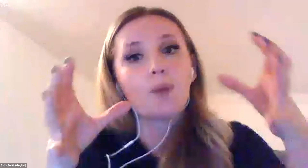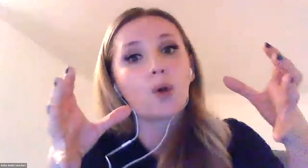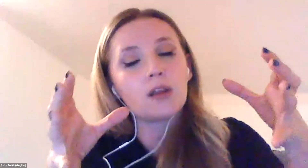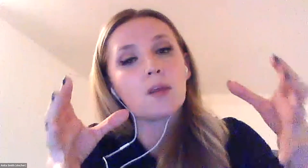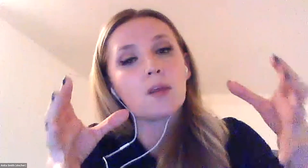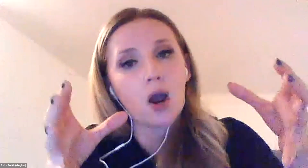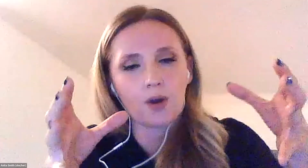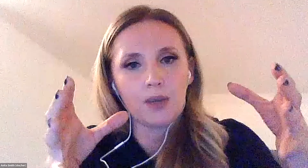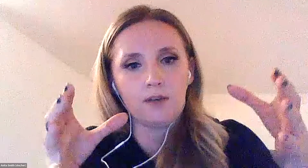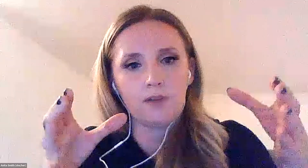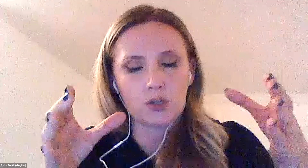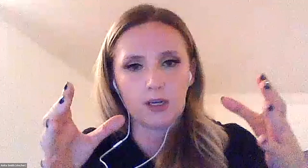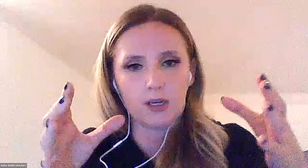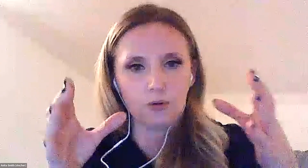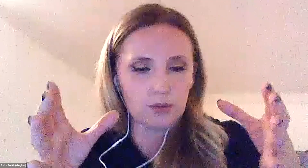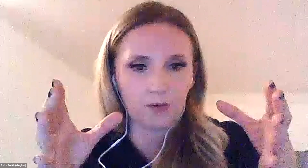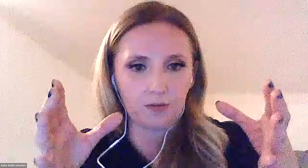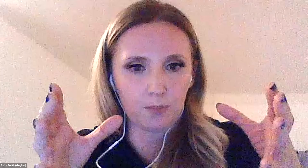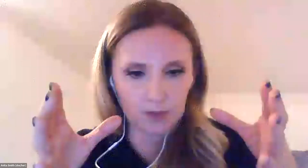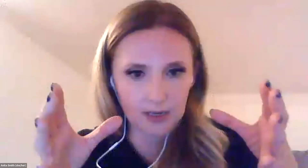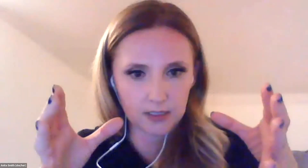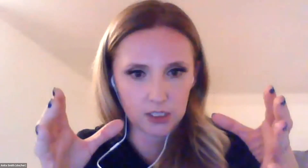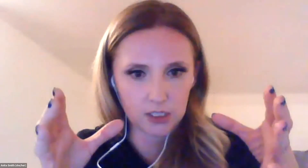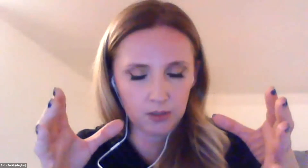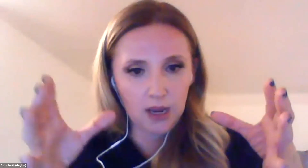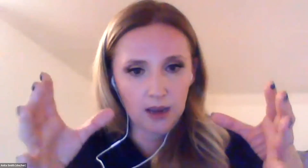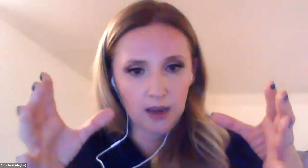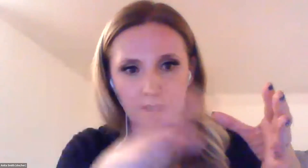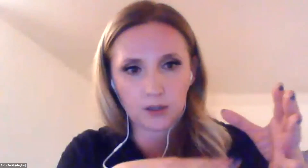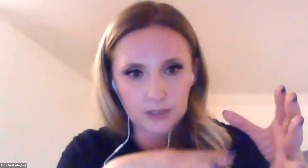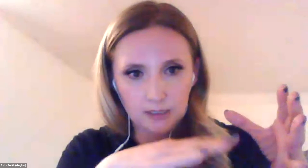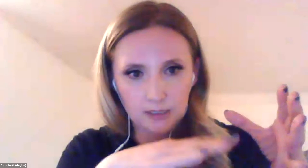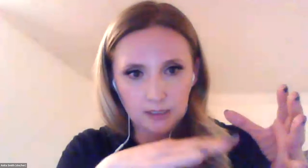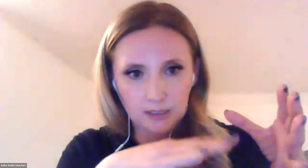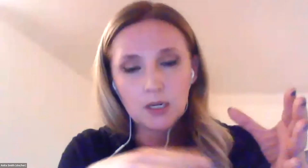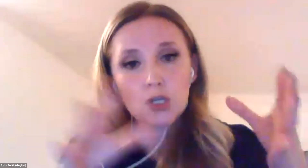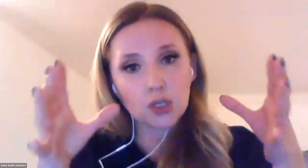but we're in the park right behind Victoria's school, so if you're familiar with Saskatoon, and we close 11th Street.